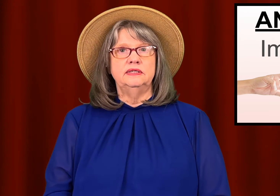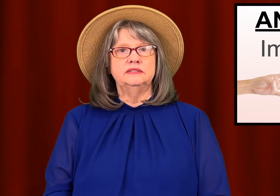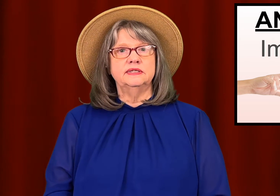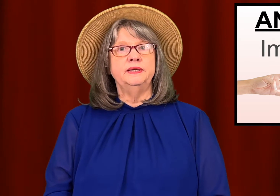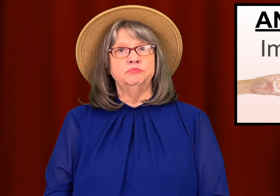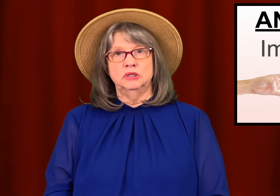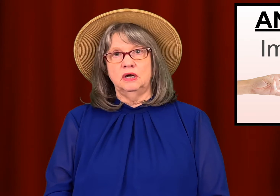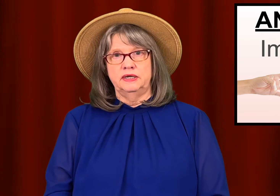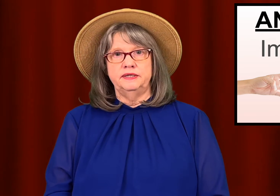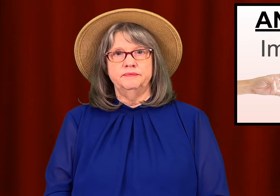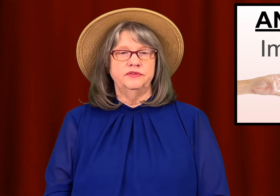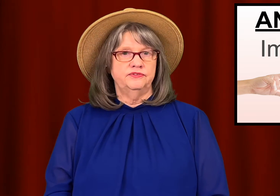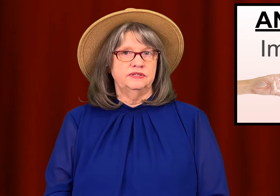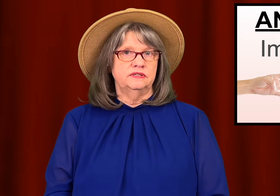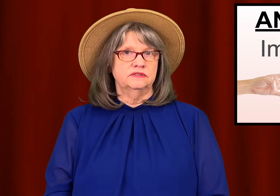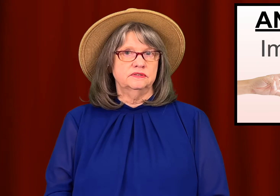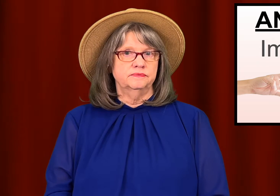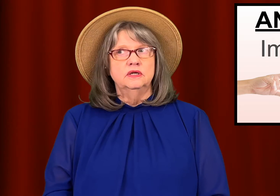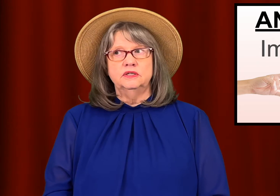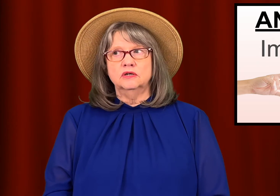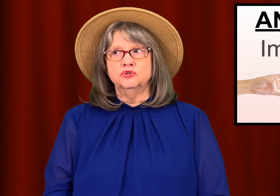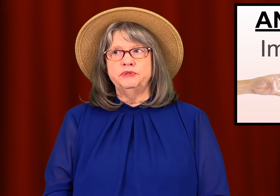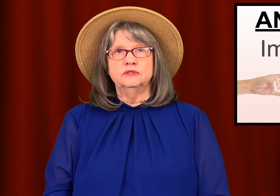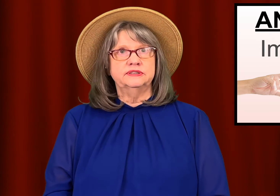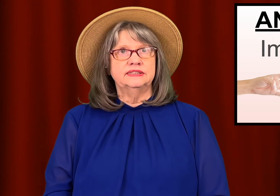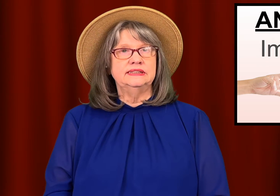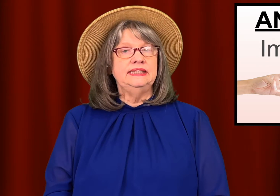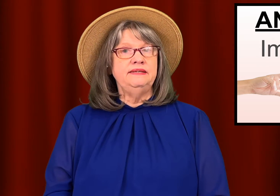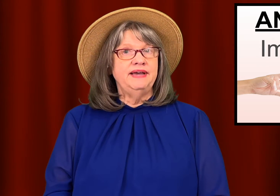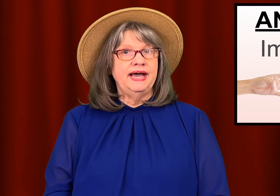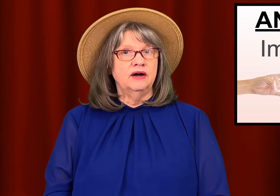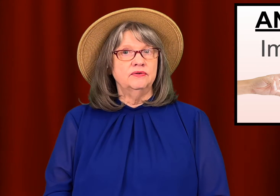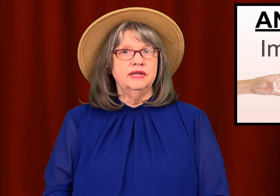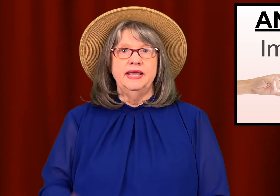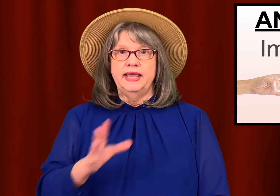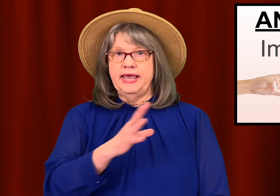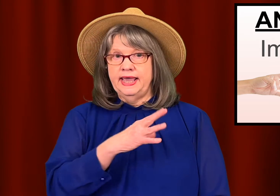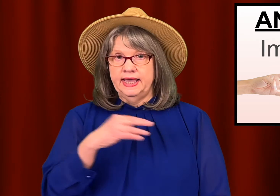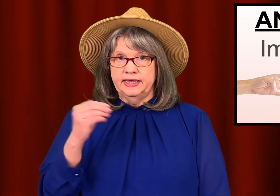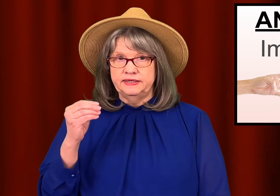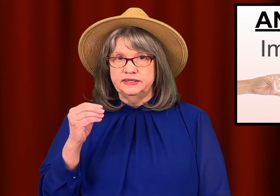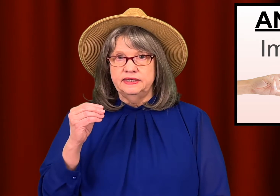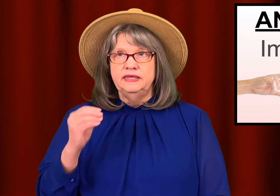It's implied in the sentence. Dr. Bill says leave out AND